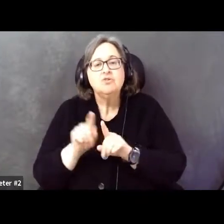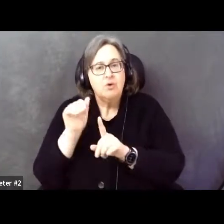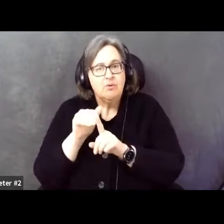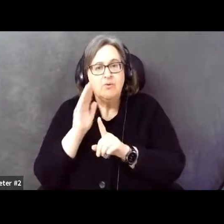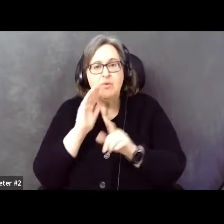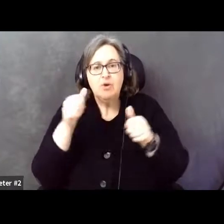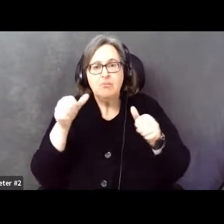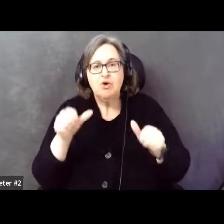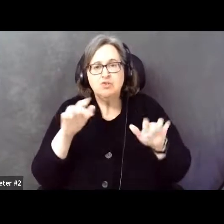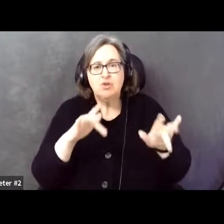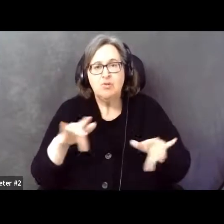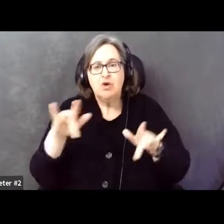the recording of the sessions